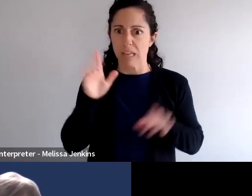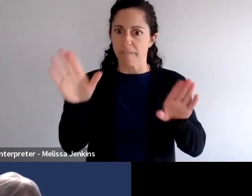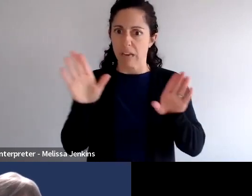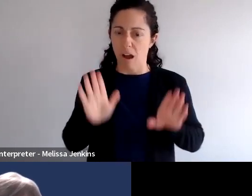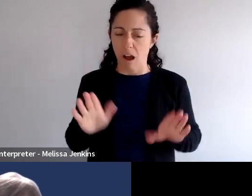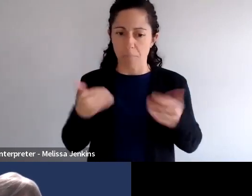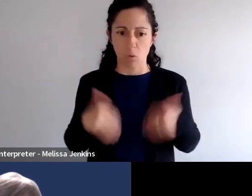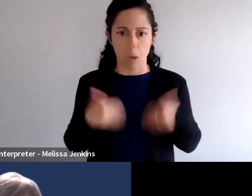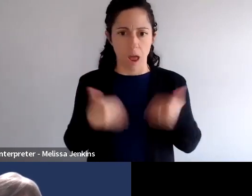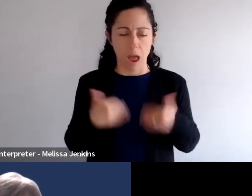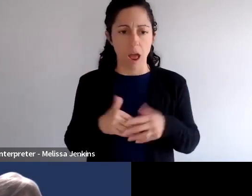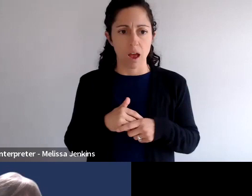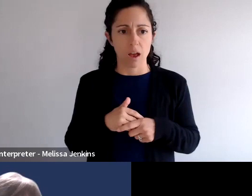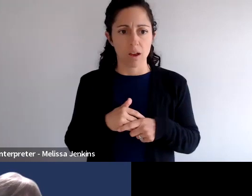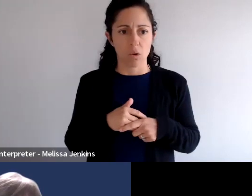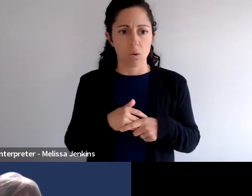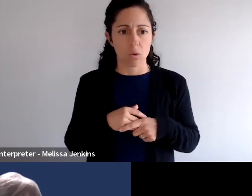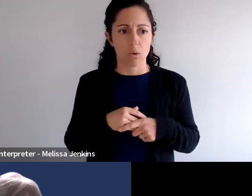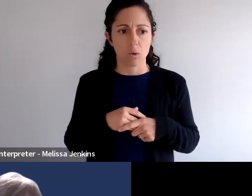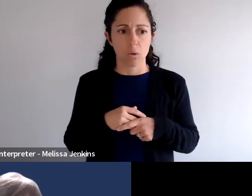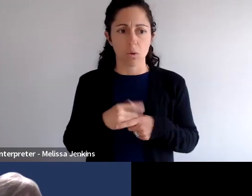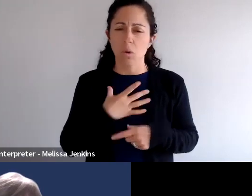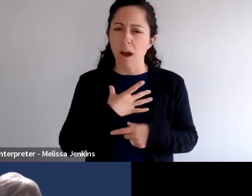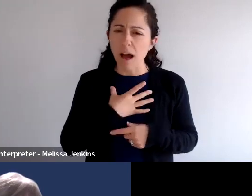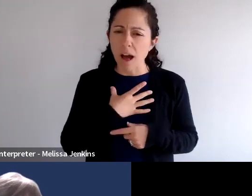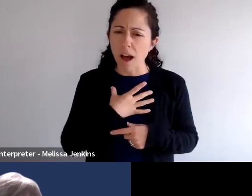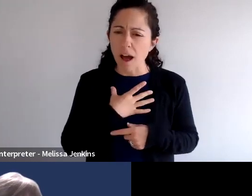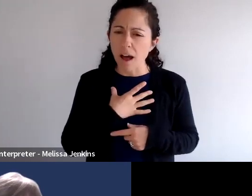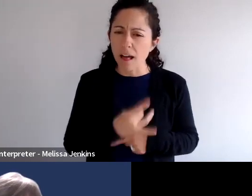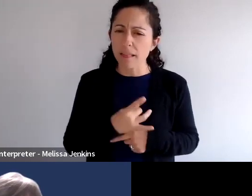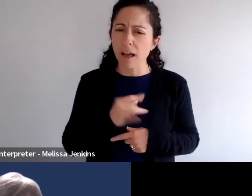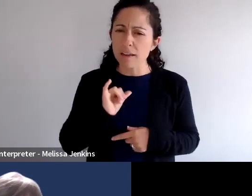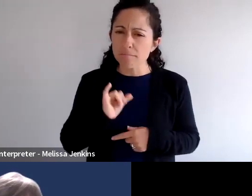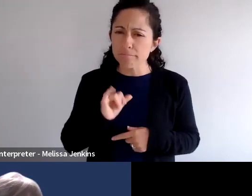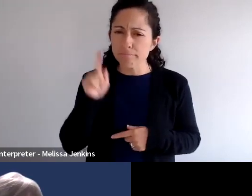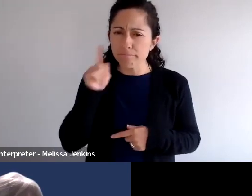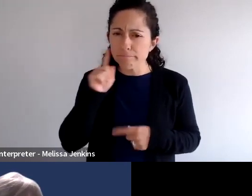um finding out things that are linked that we may not necessarily have enough data or information on